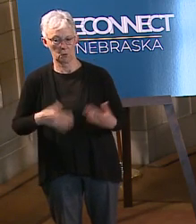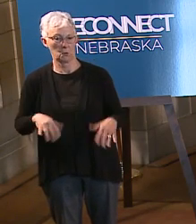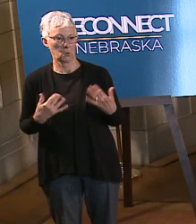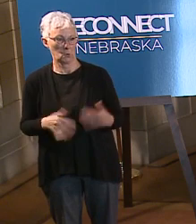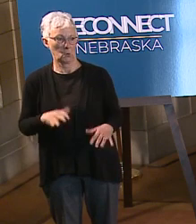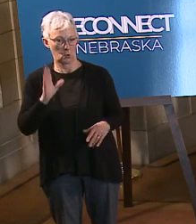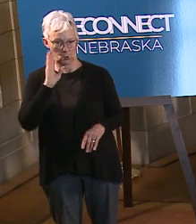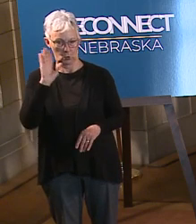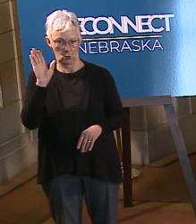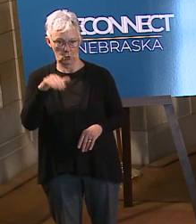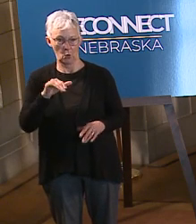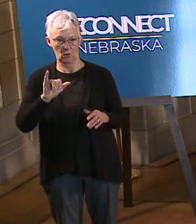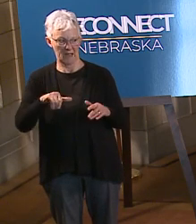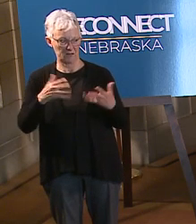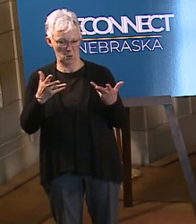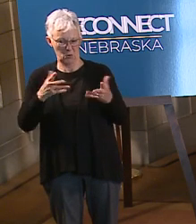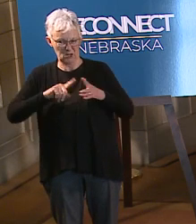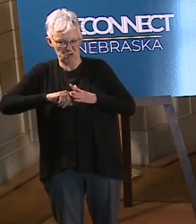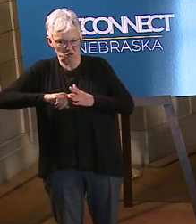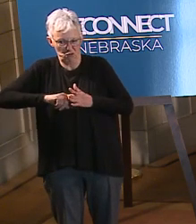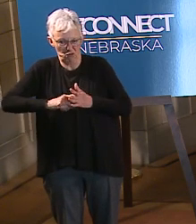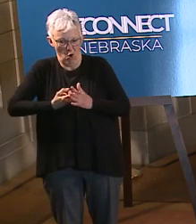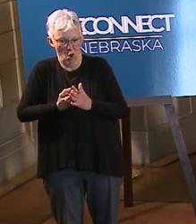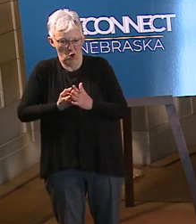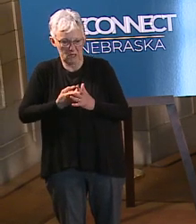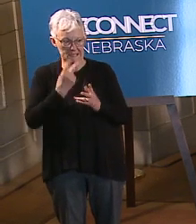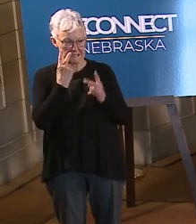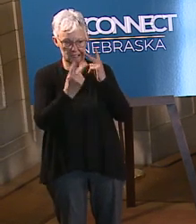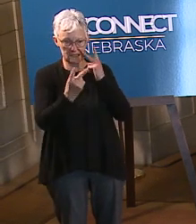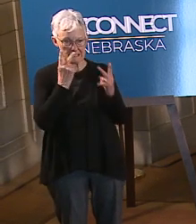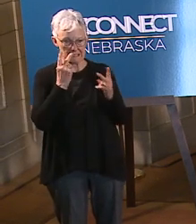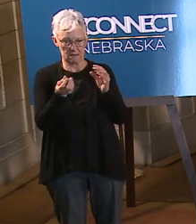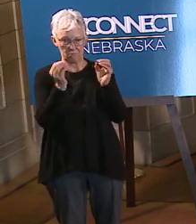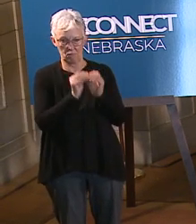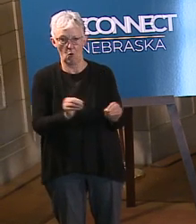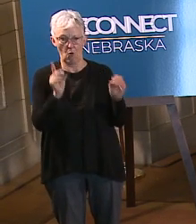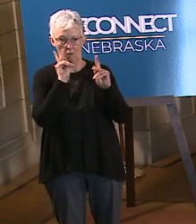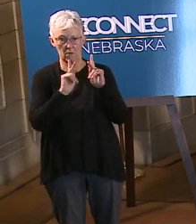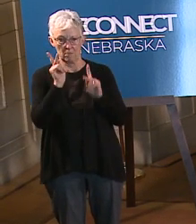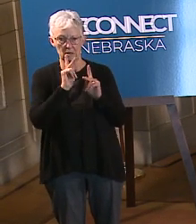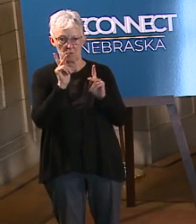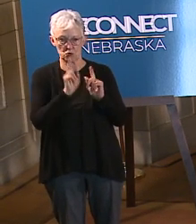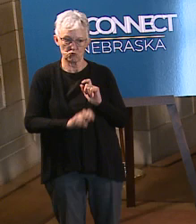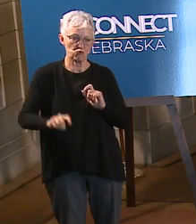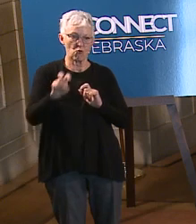RECONNECT INITIATIVE. NOW, WE ALREADY KNOW THANKFULLY